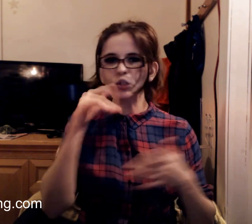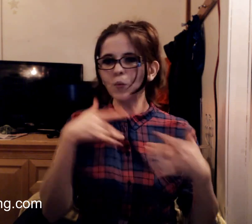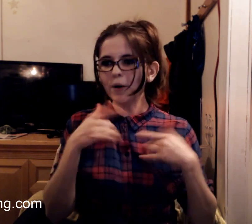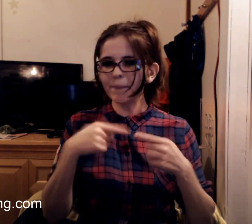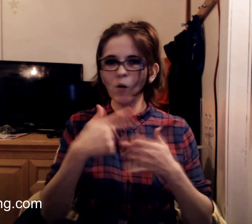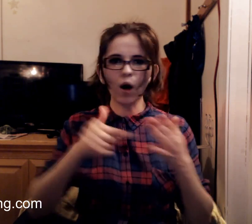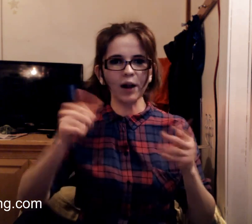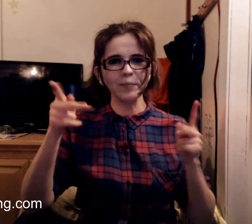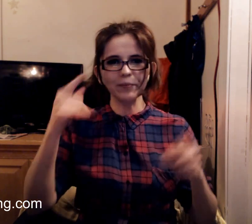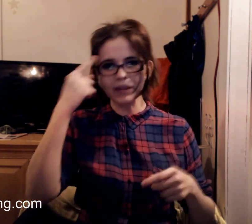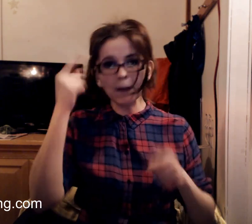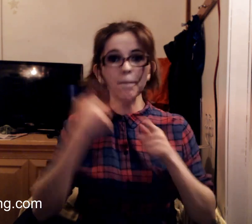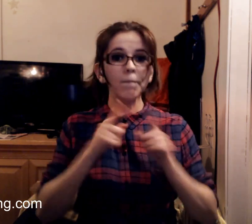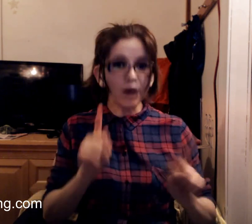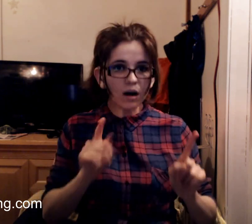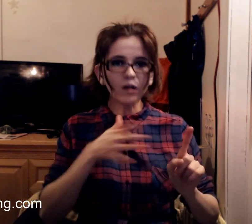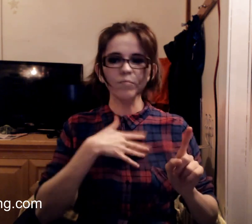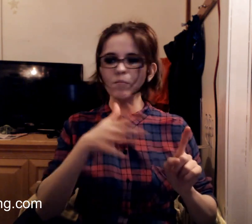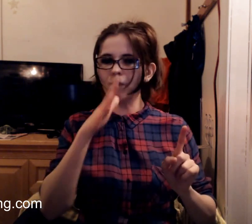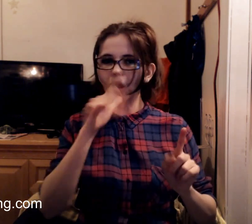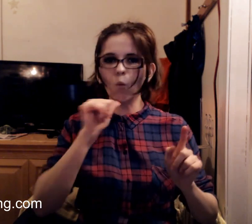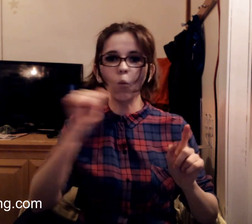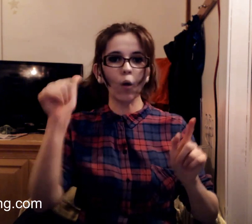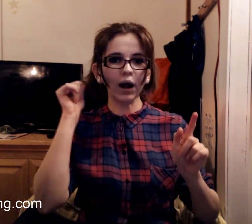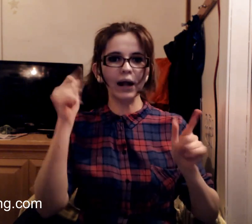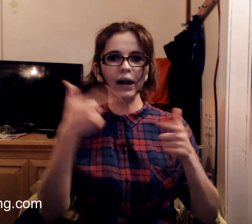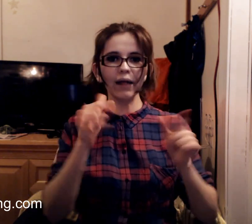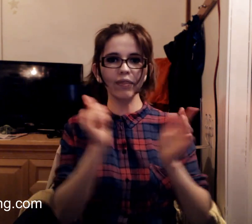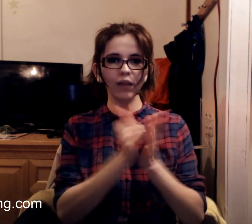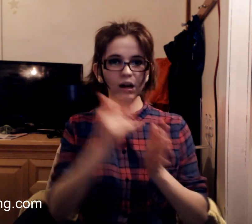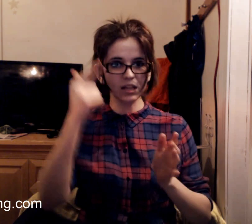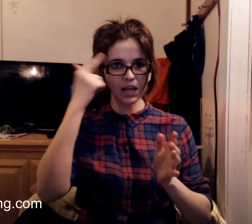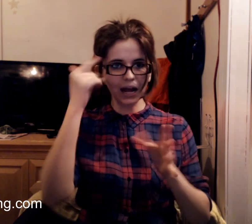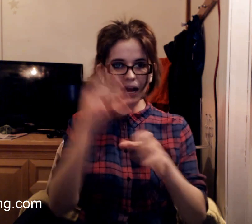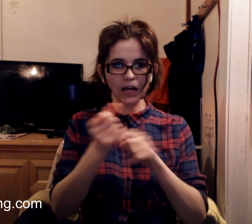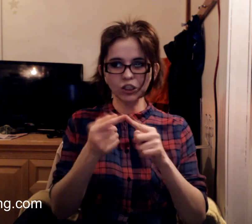About what the other people would think about me but she wouldn't let her thoughts get to her